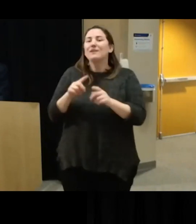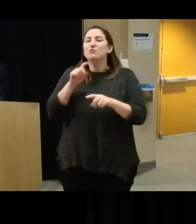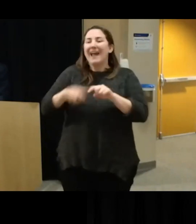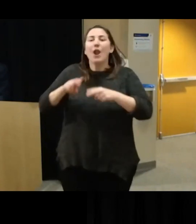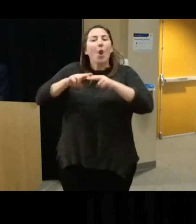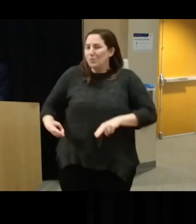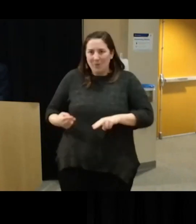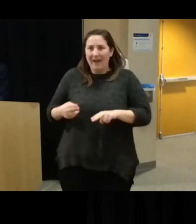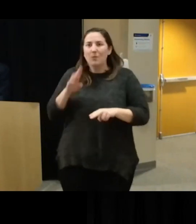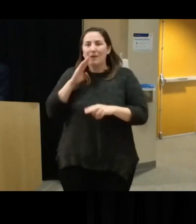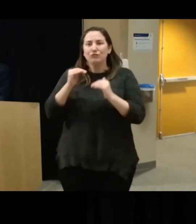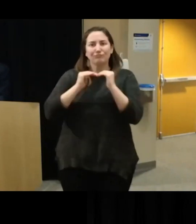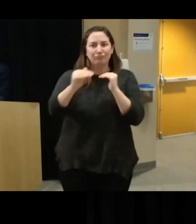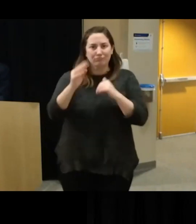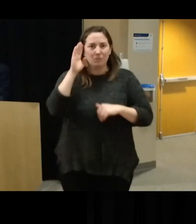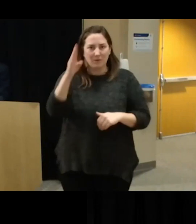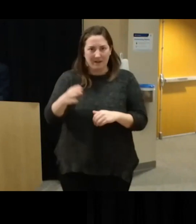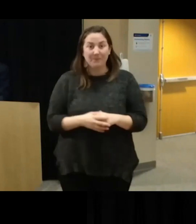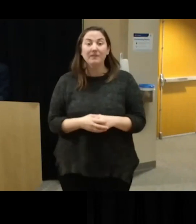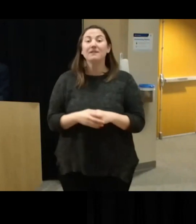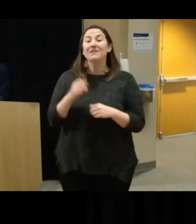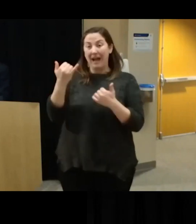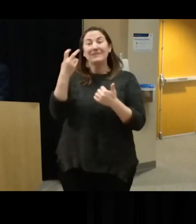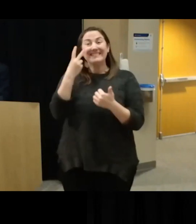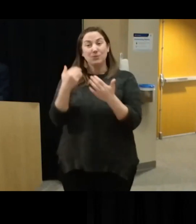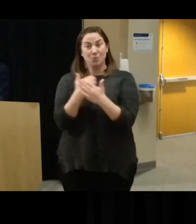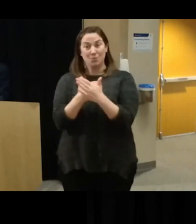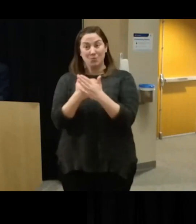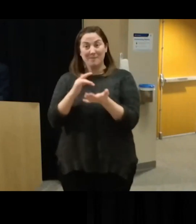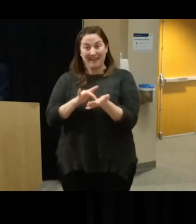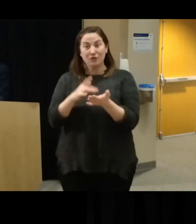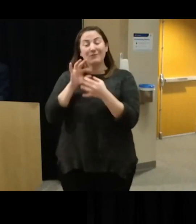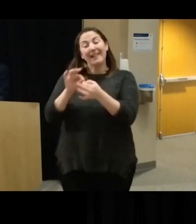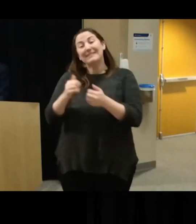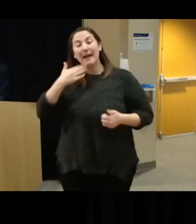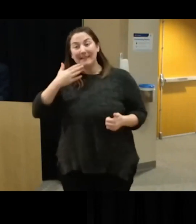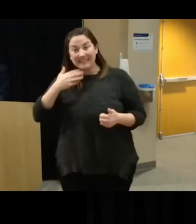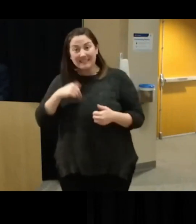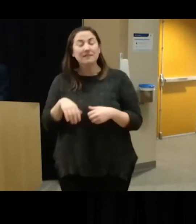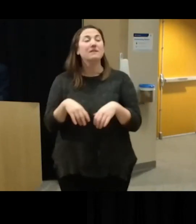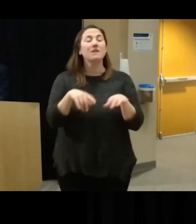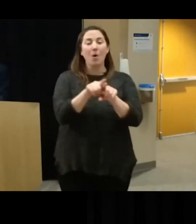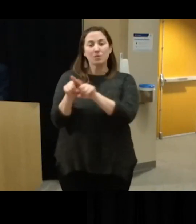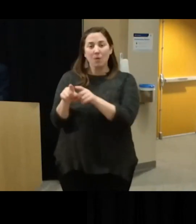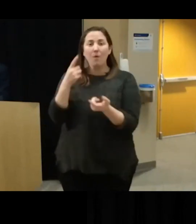some magnetite being really approved for diabetes, but also for weights abnormalities